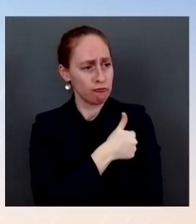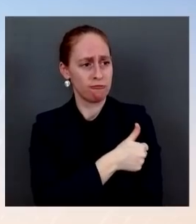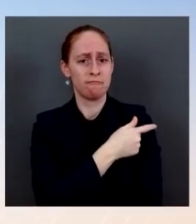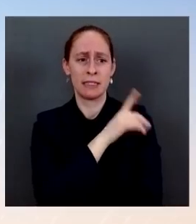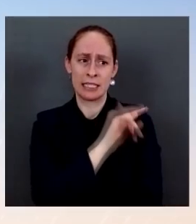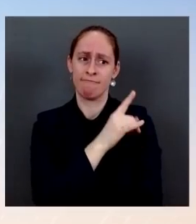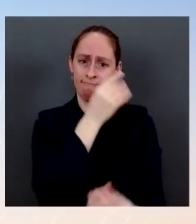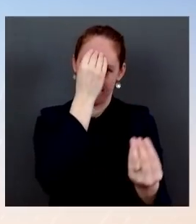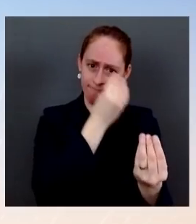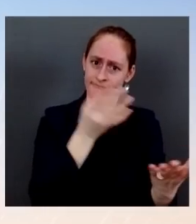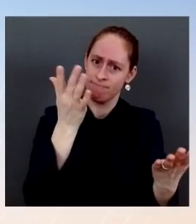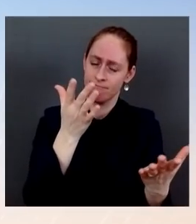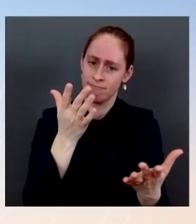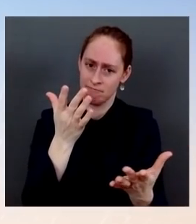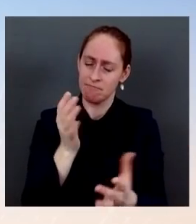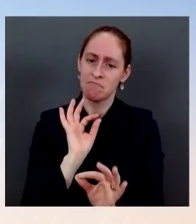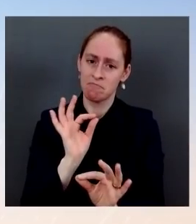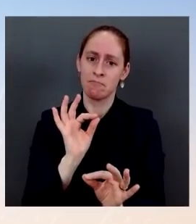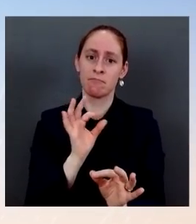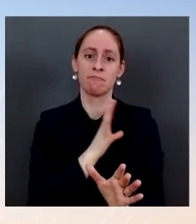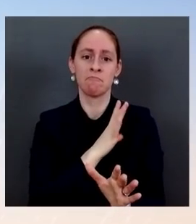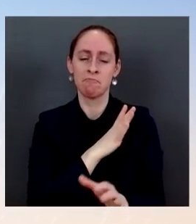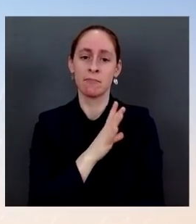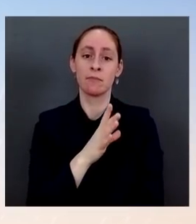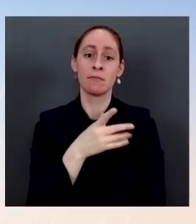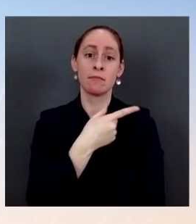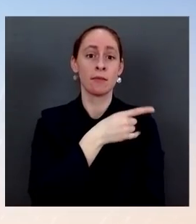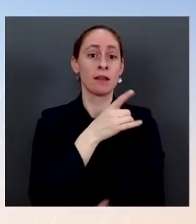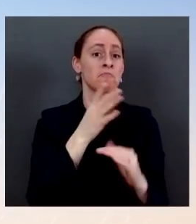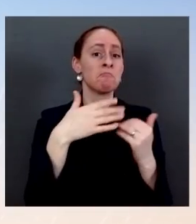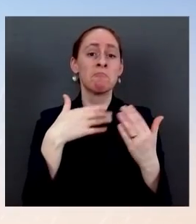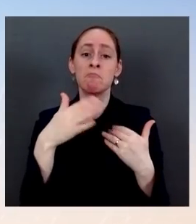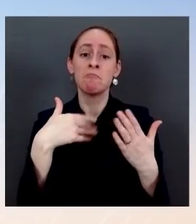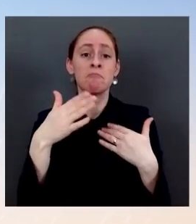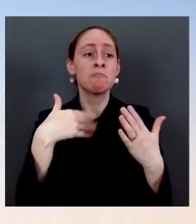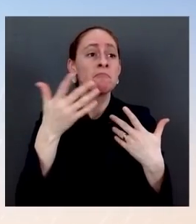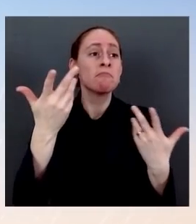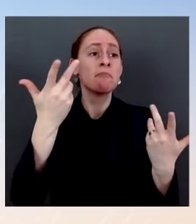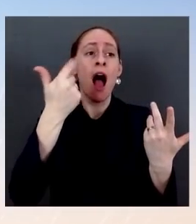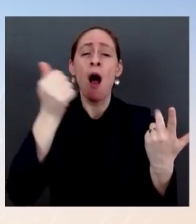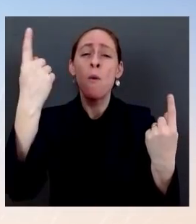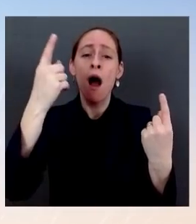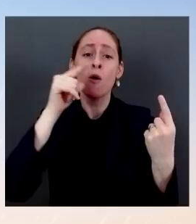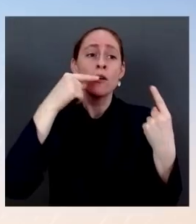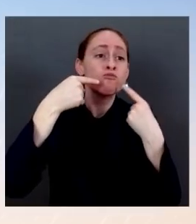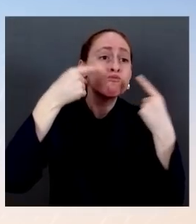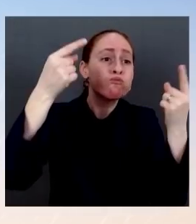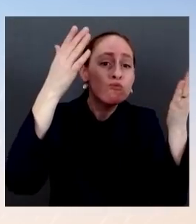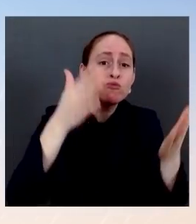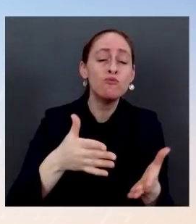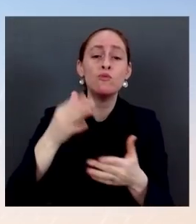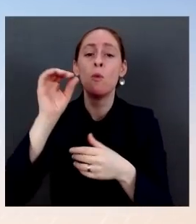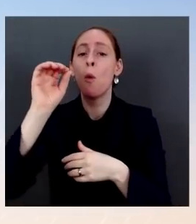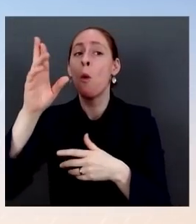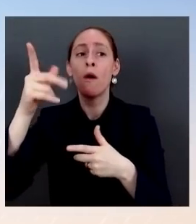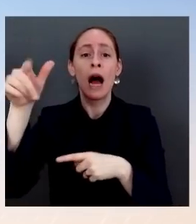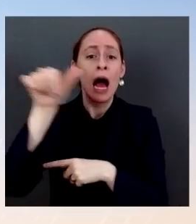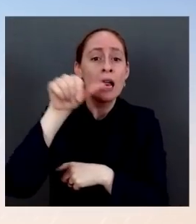whomever people will be listening to out in the country. We continue to believe that the most effective voices are local voices, local people.